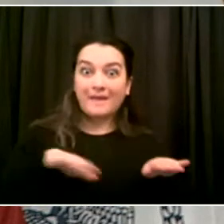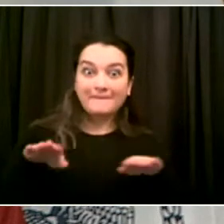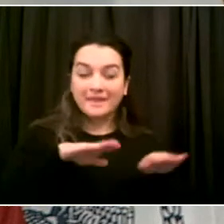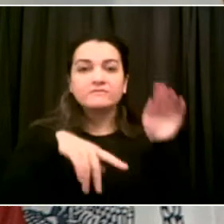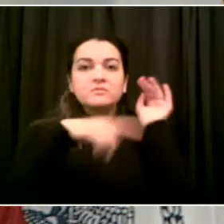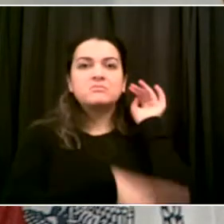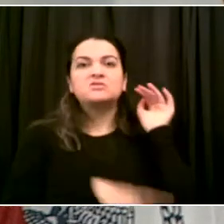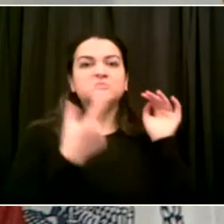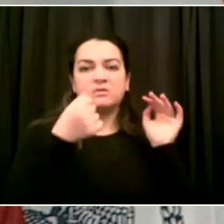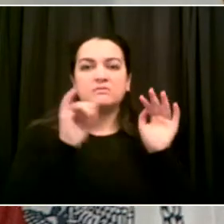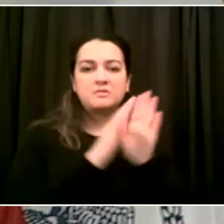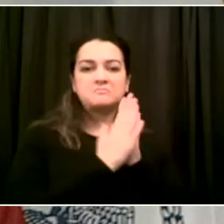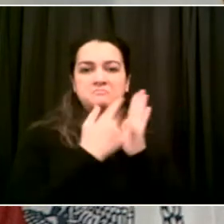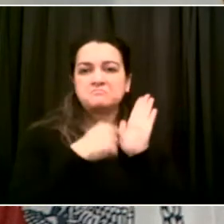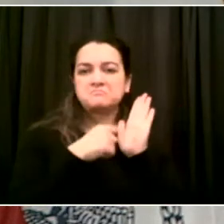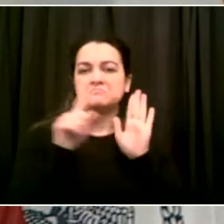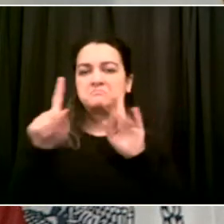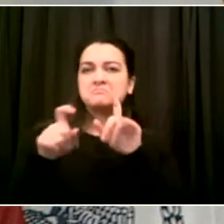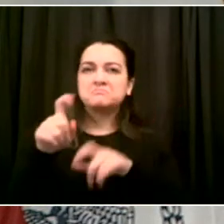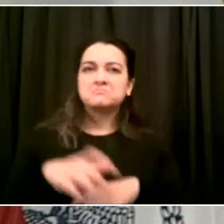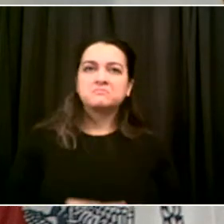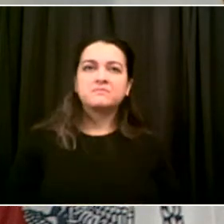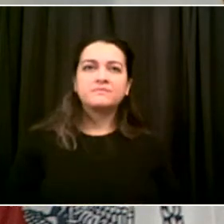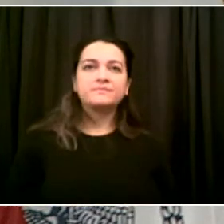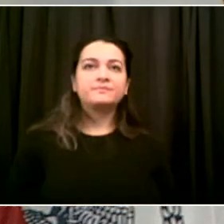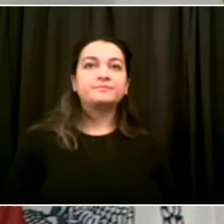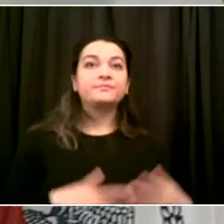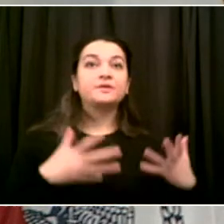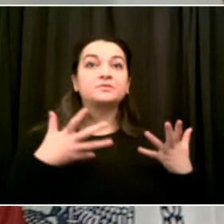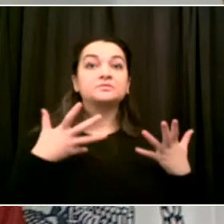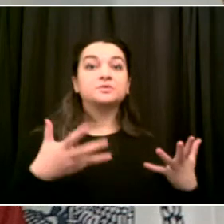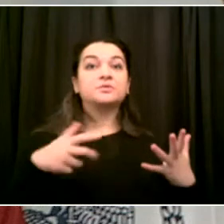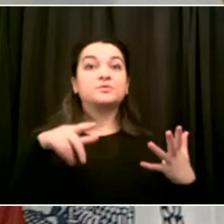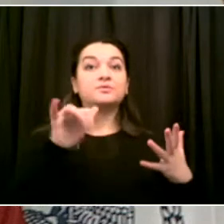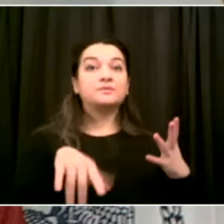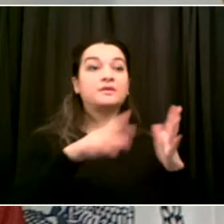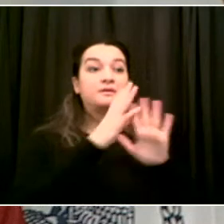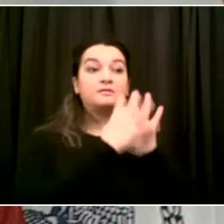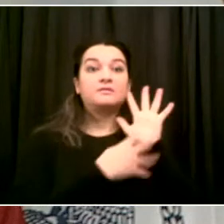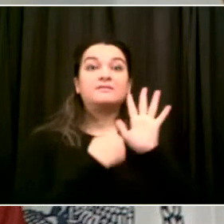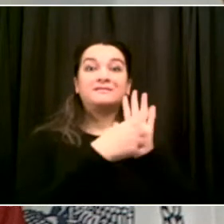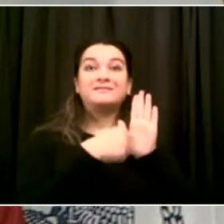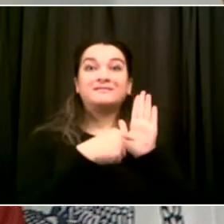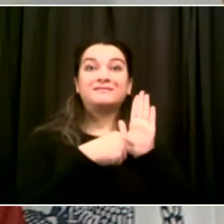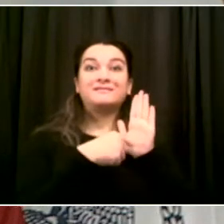INSTANCEEOFS MISISOCNDNDCUT? OFFICER CURRENTLY UNDER PATROL HAVE SSUBSTANTIATED COMPLAINT FOR USING ON LEGAL L